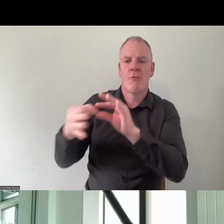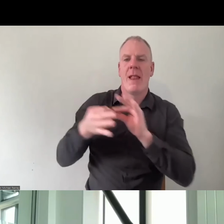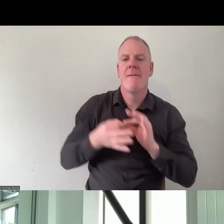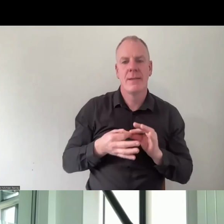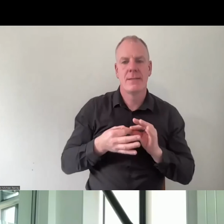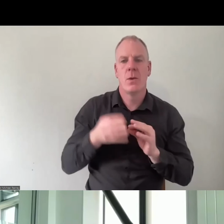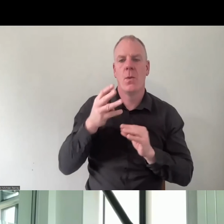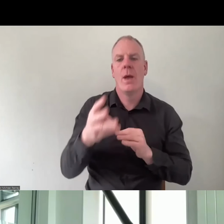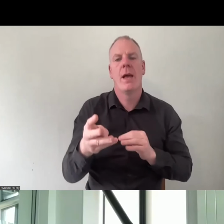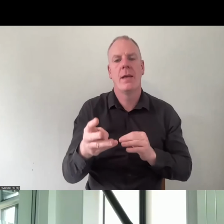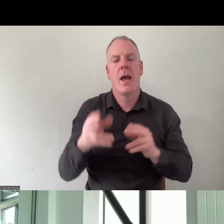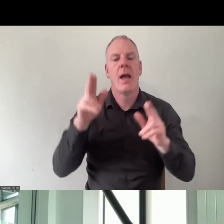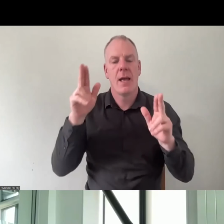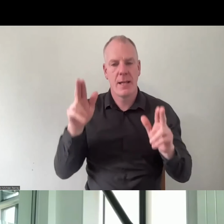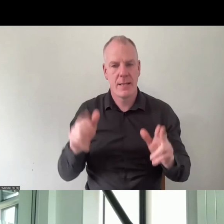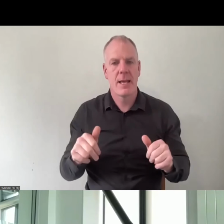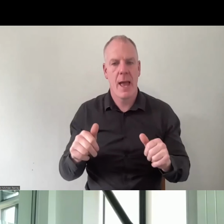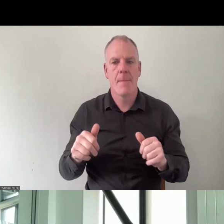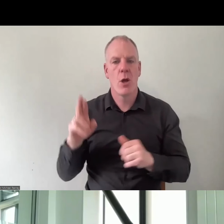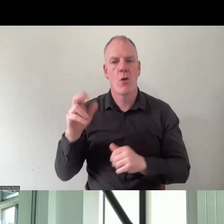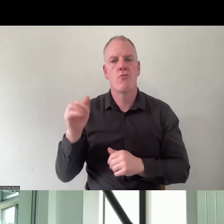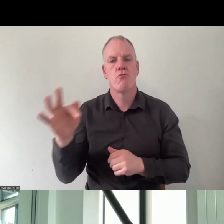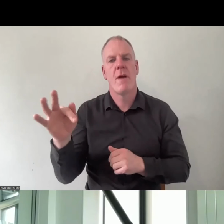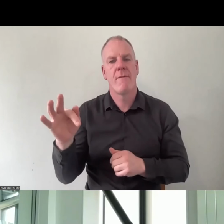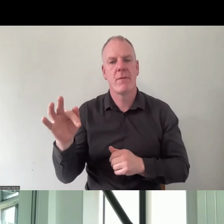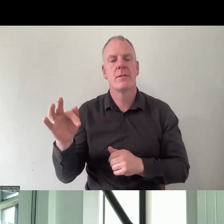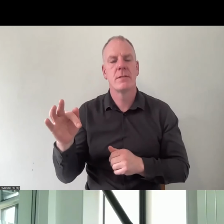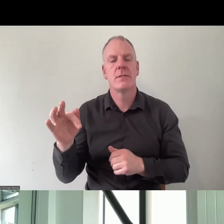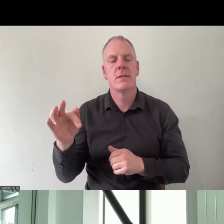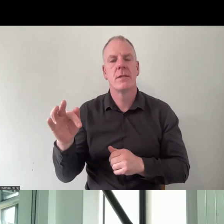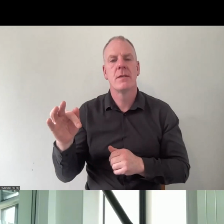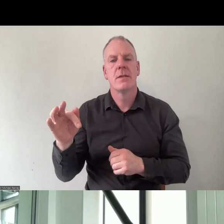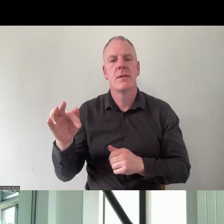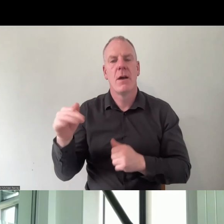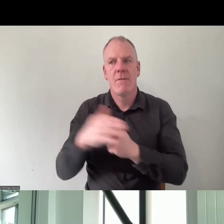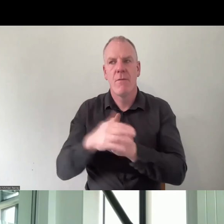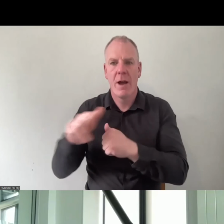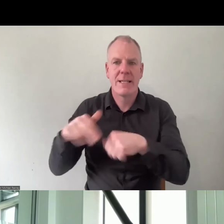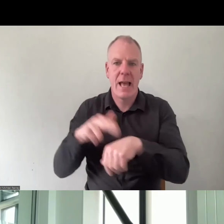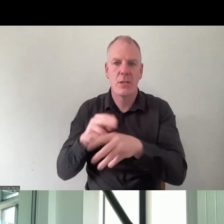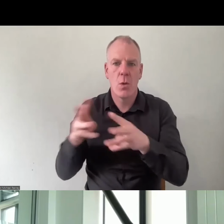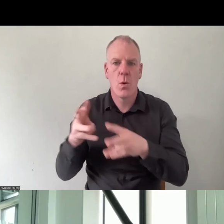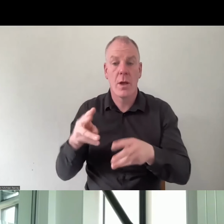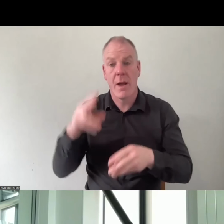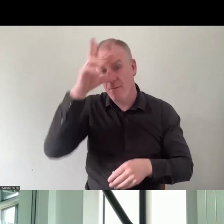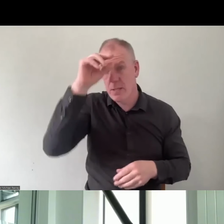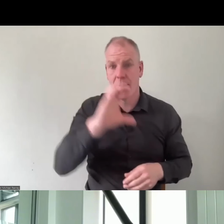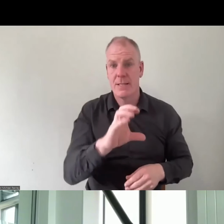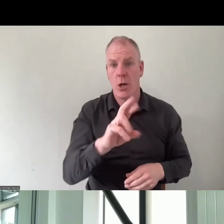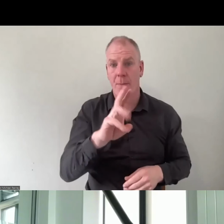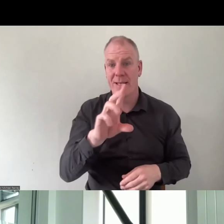and can be a reference point at a national level. For example, the CRPD was recently cited